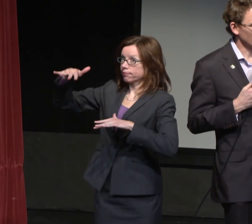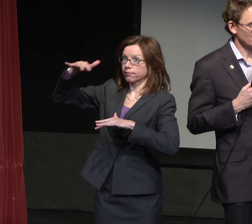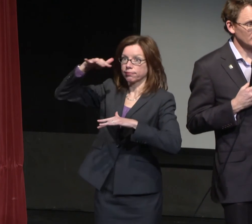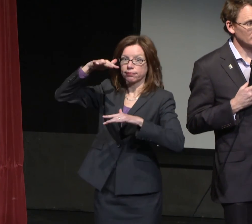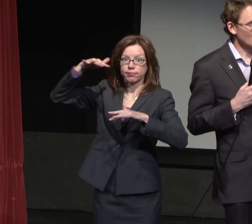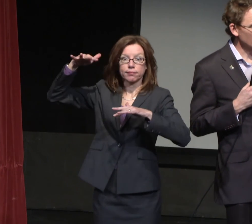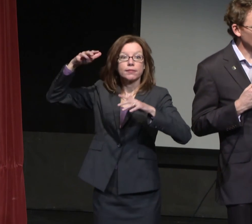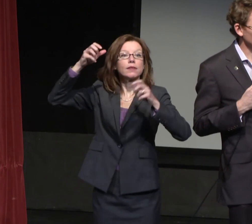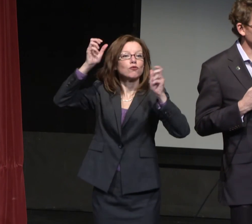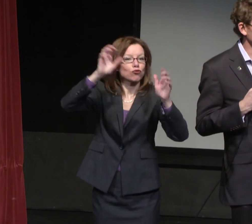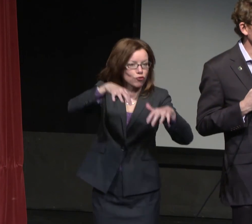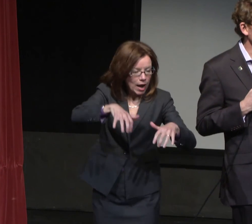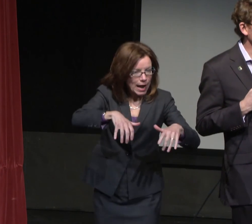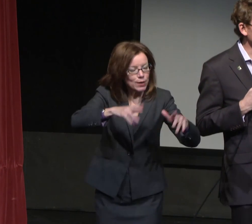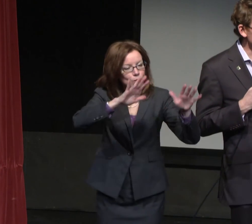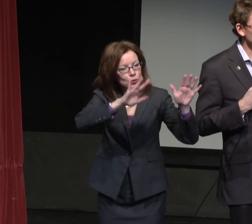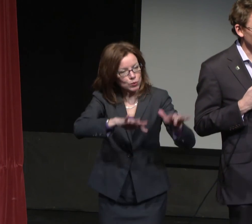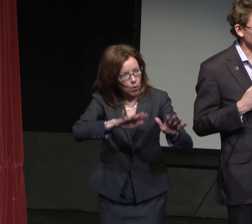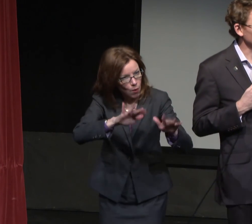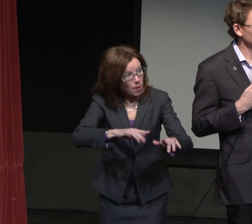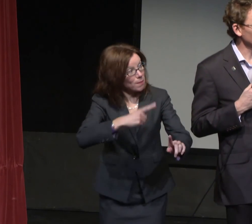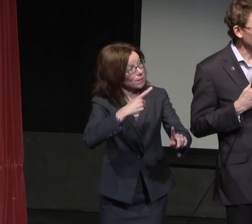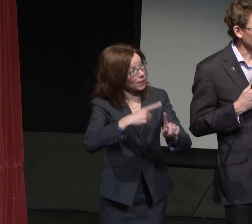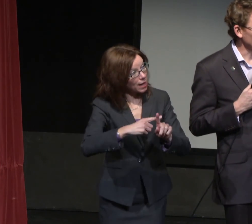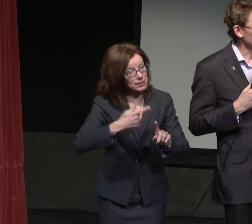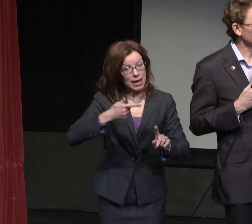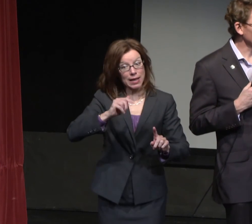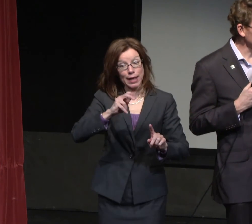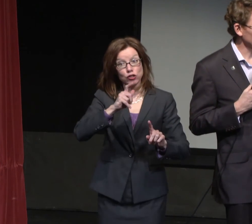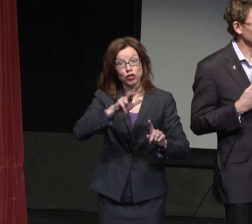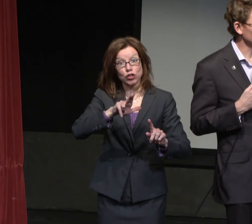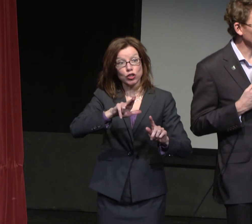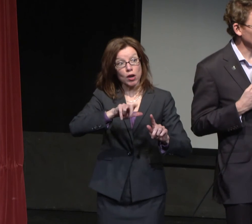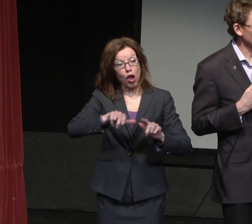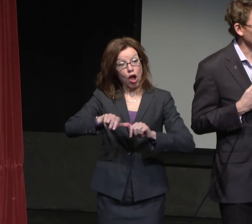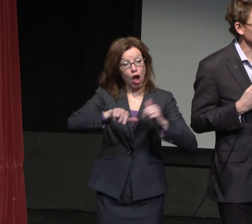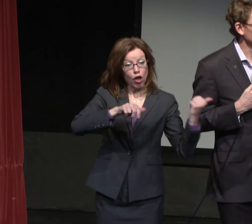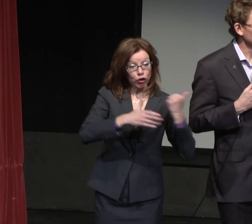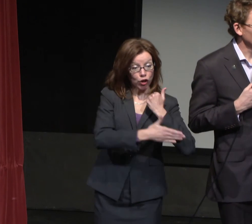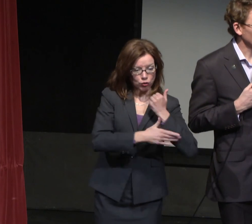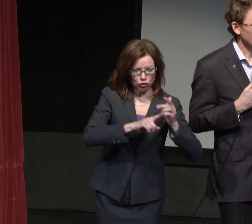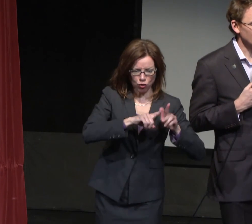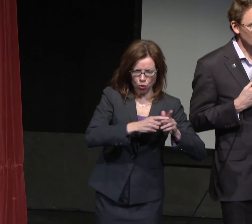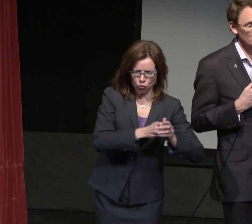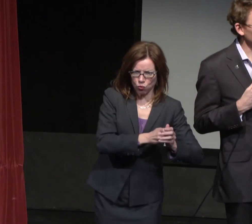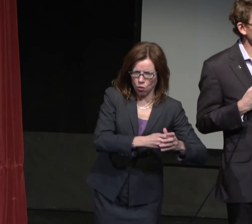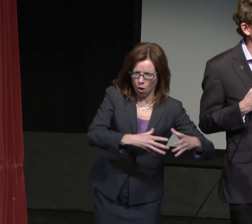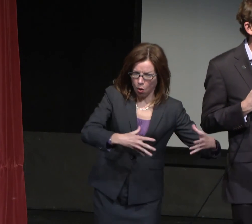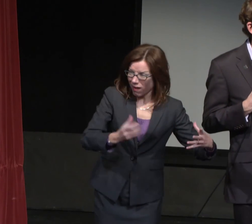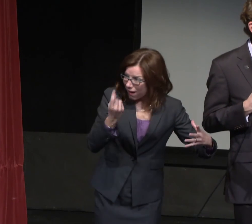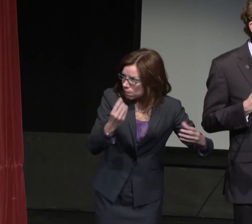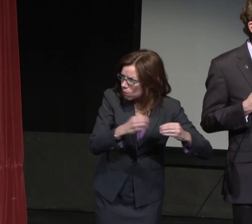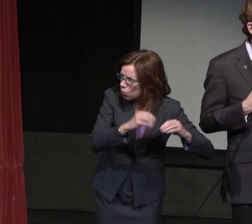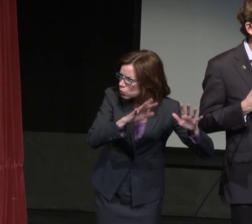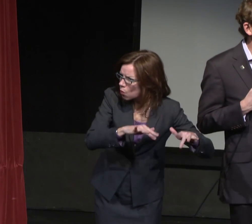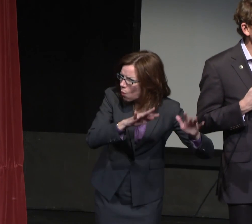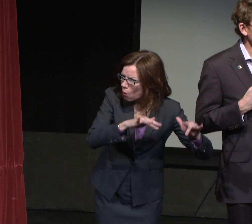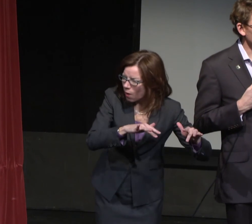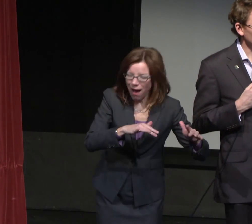in some parts of the world the glaciers might be getting bigger, because there's more snow. That doesn't mean global warming is not happening,